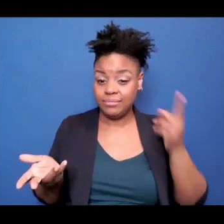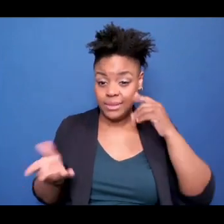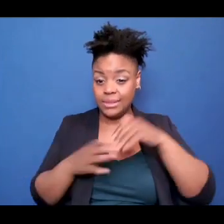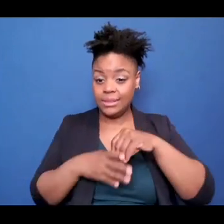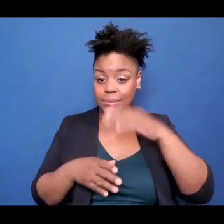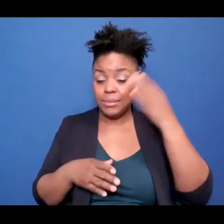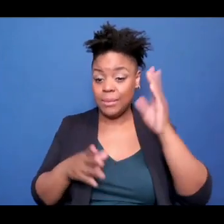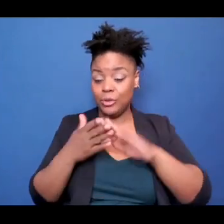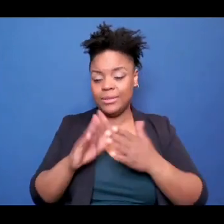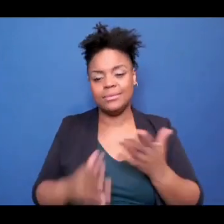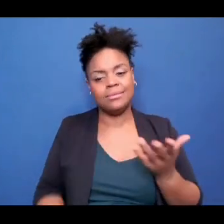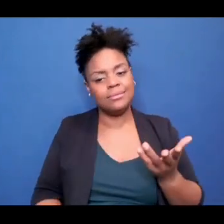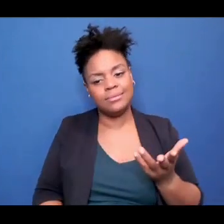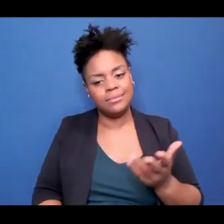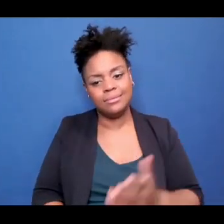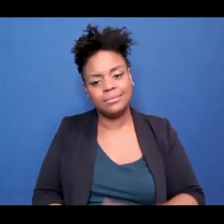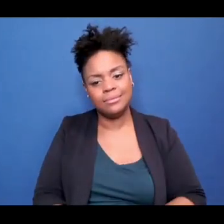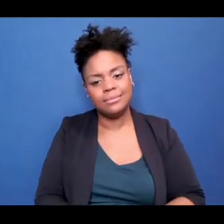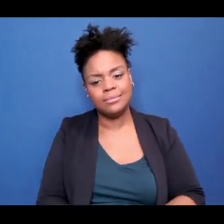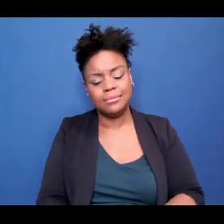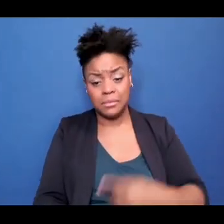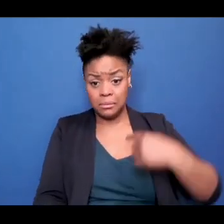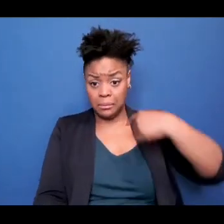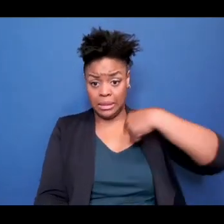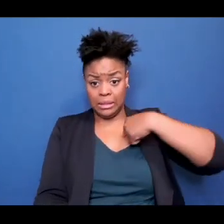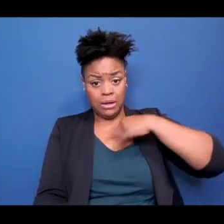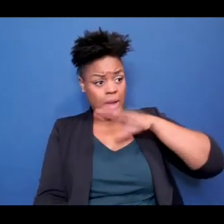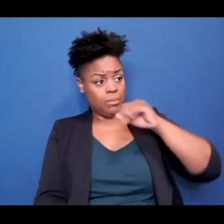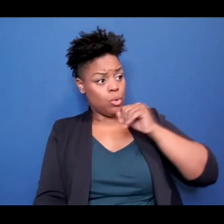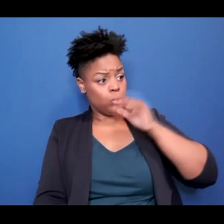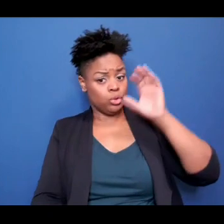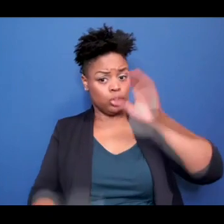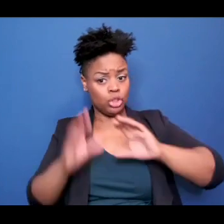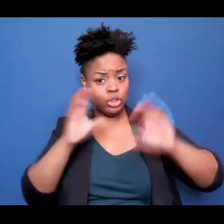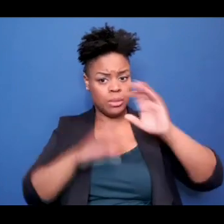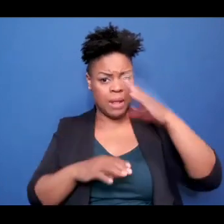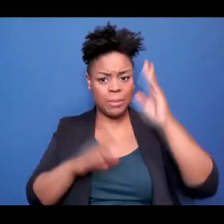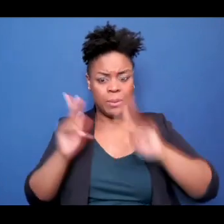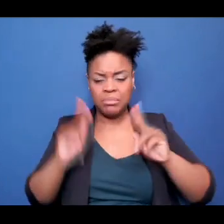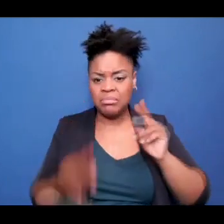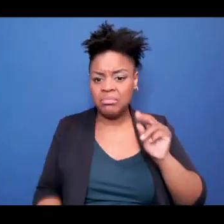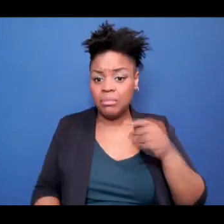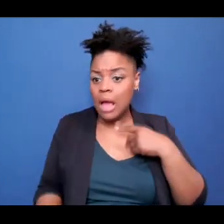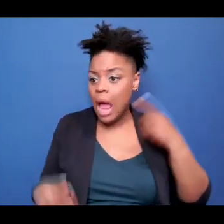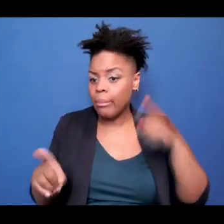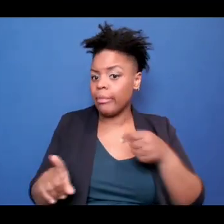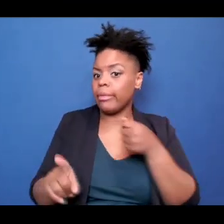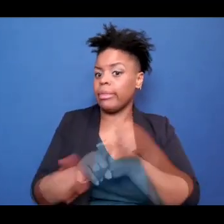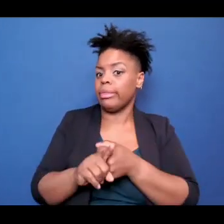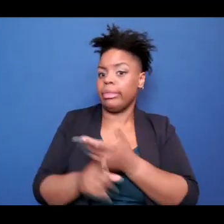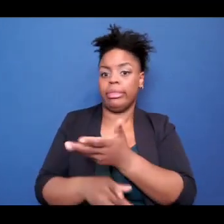TO HEAR IT TOLD FROM NEWPORT EXECUTIVES QUOTE IT'S THANT NEW PORT WENT LOOKING FOR THOSE GROUPS, IT'S JUST THE WAY IT HAPPENED.